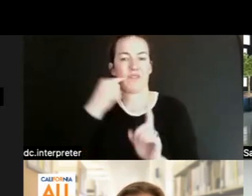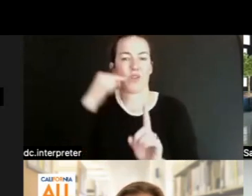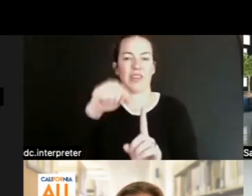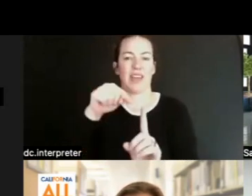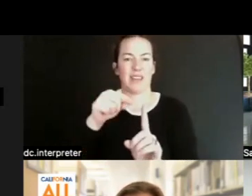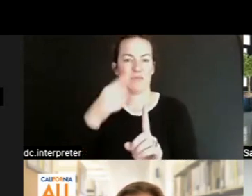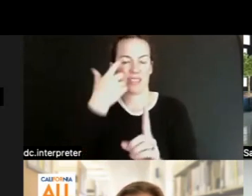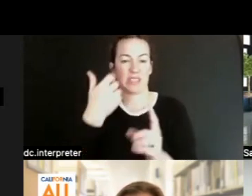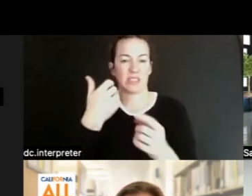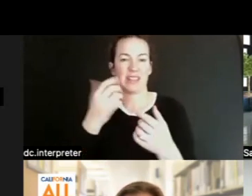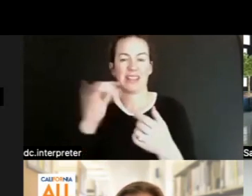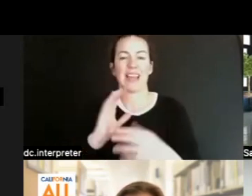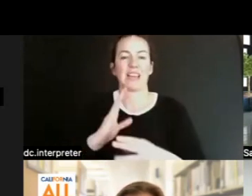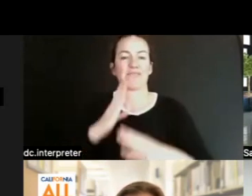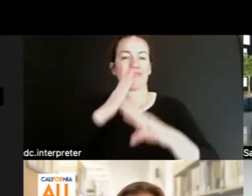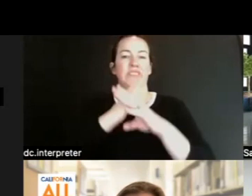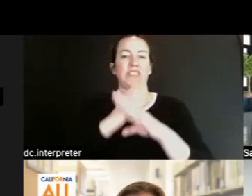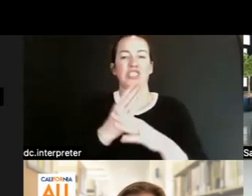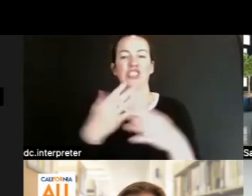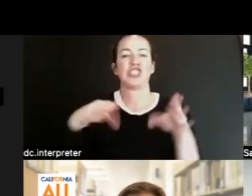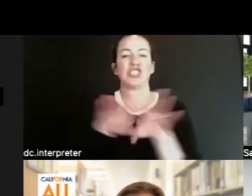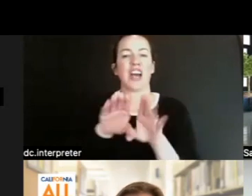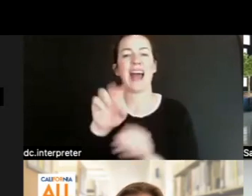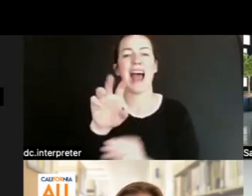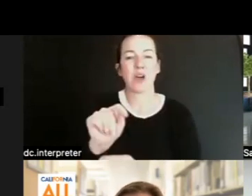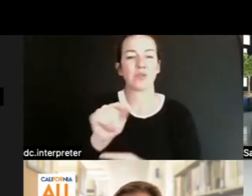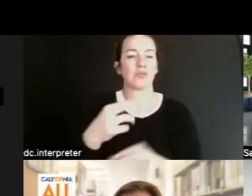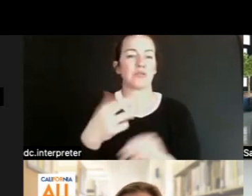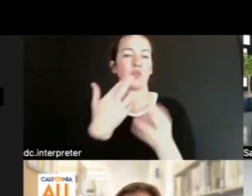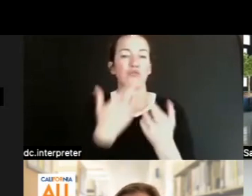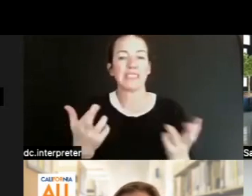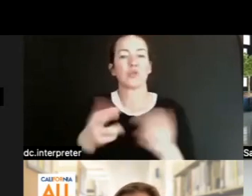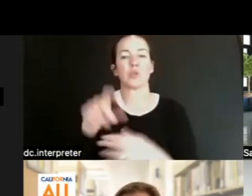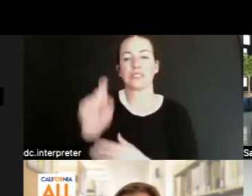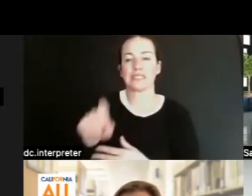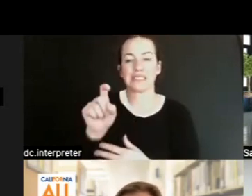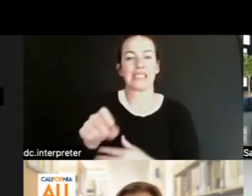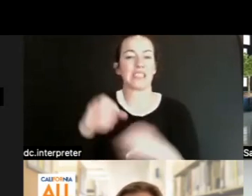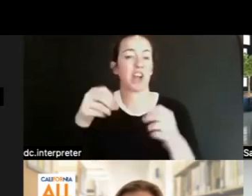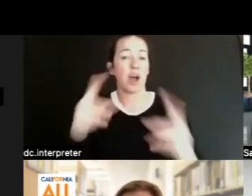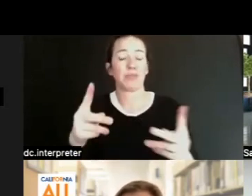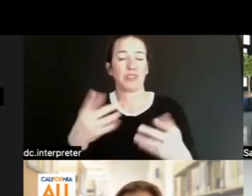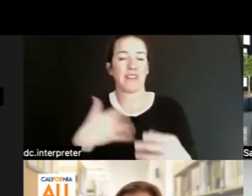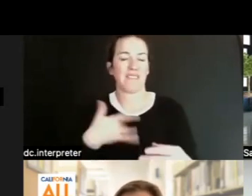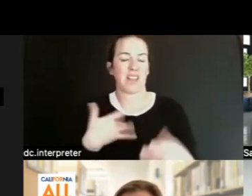almost shut out of access, of resource, of need, of opportunity. And with that,